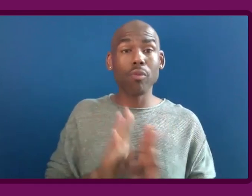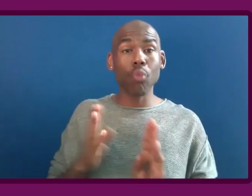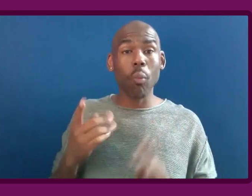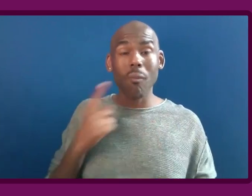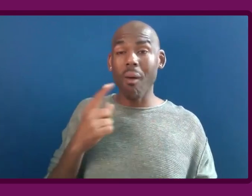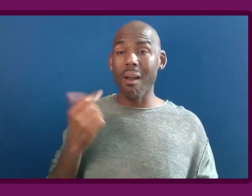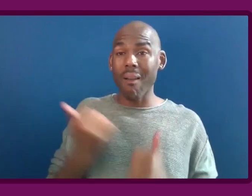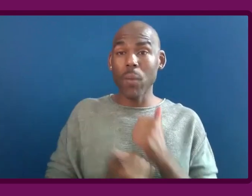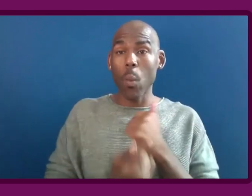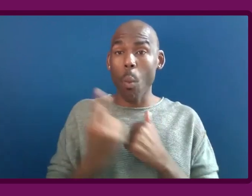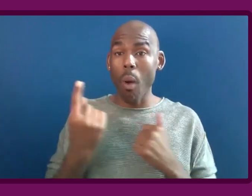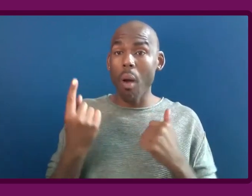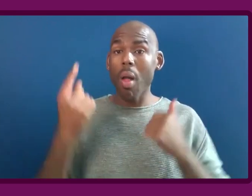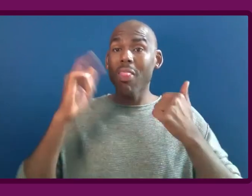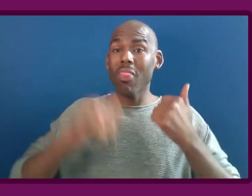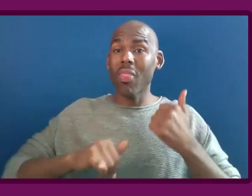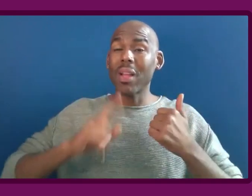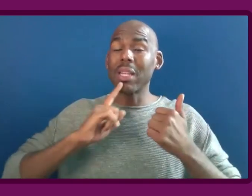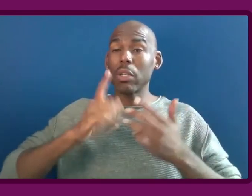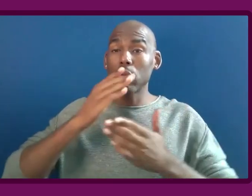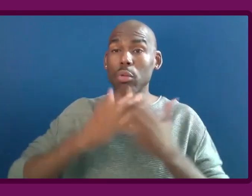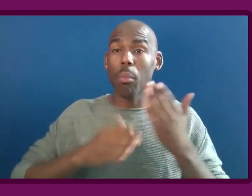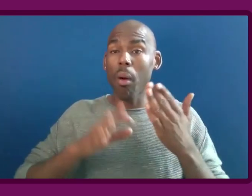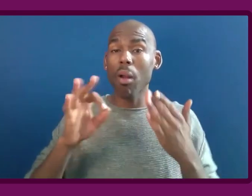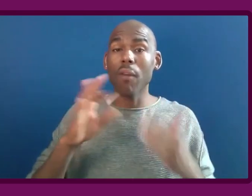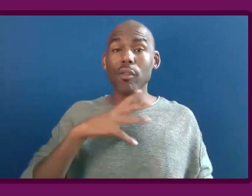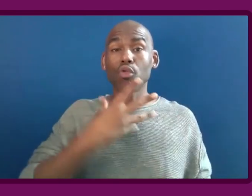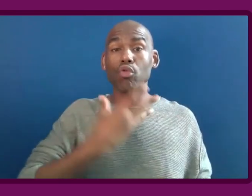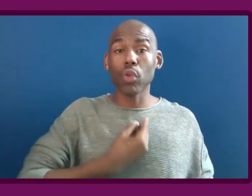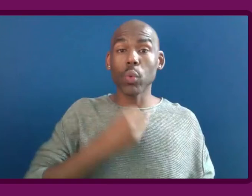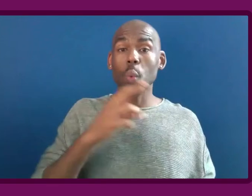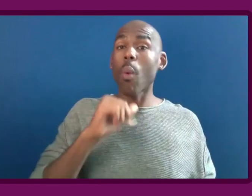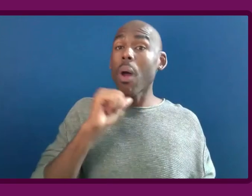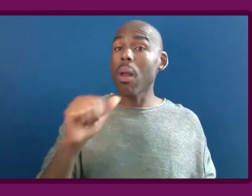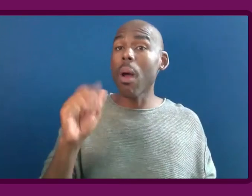as well, within the vision of disability. To me, that's very important, and it's something